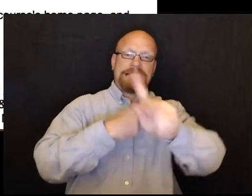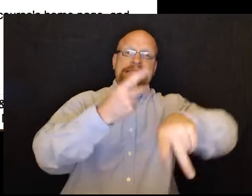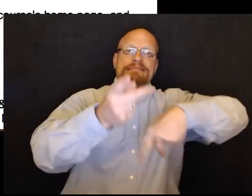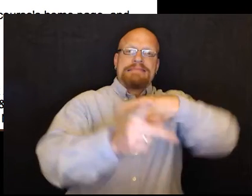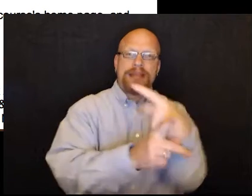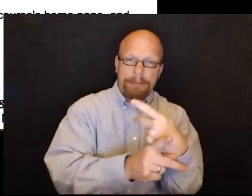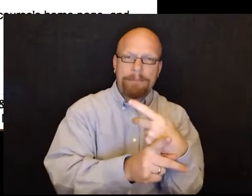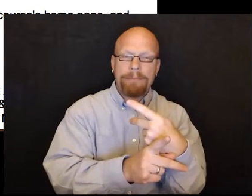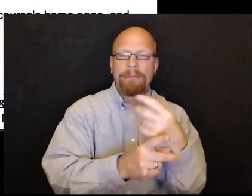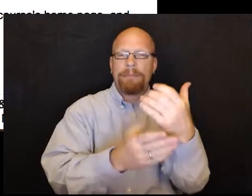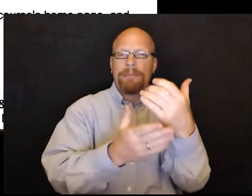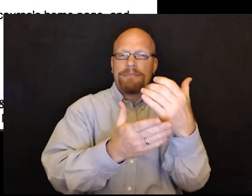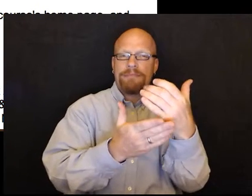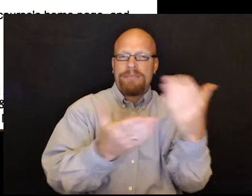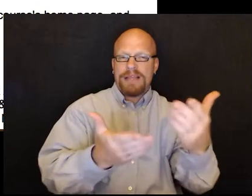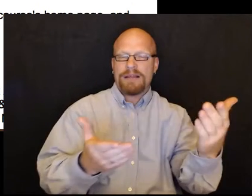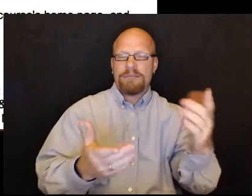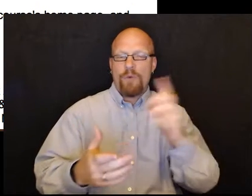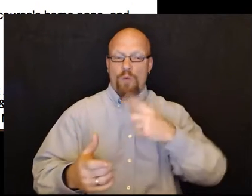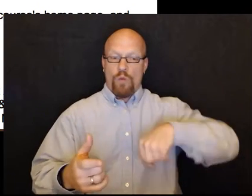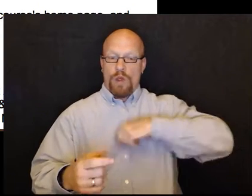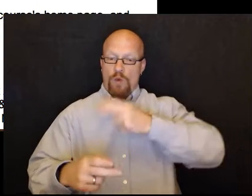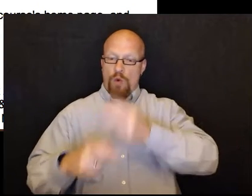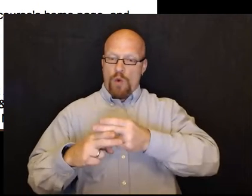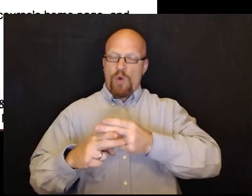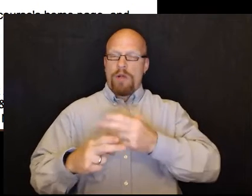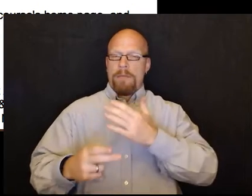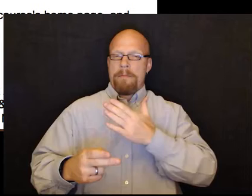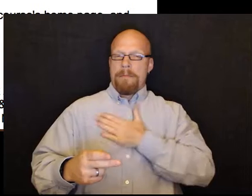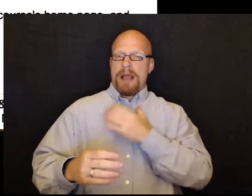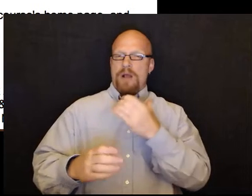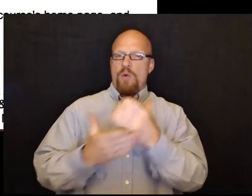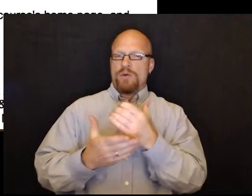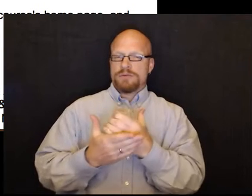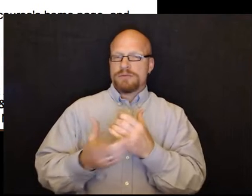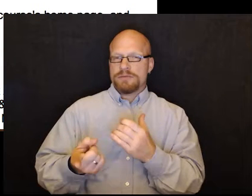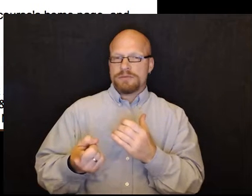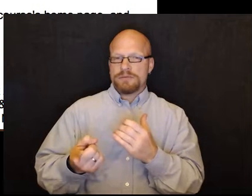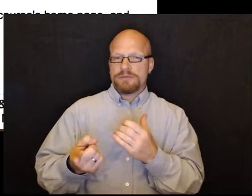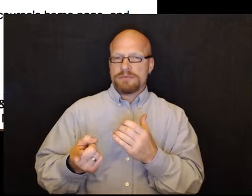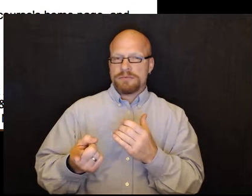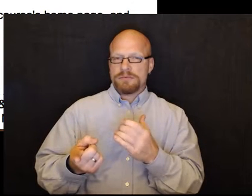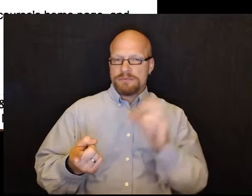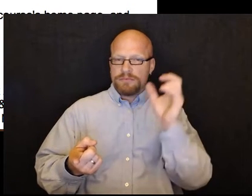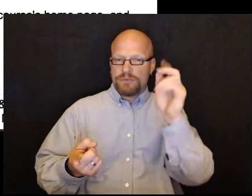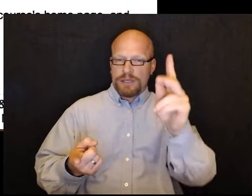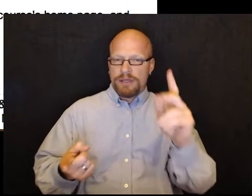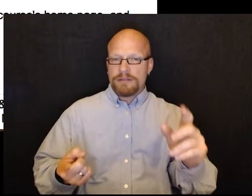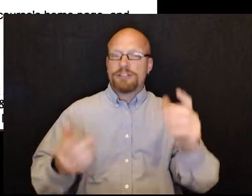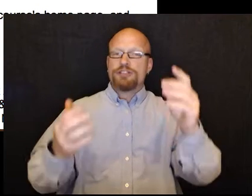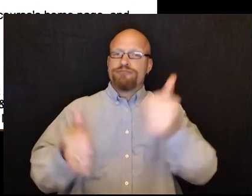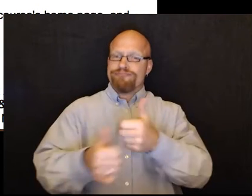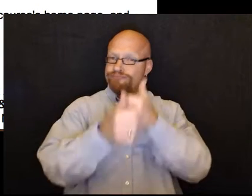what that is... is the mycourses... mycourses is a type of is under brightspace